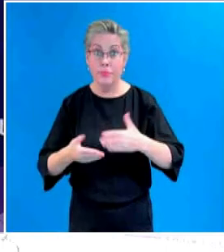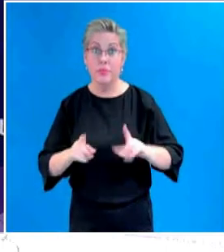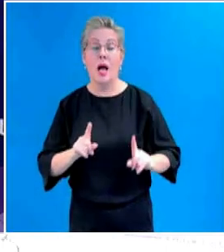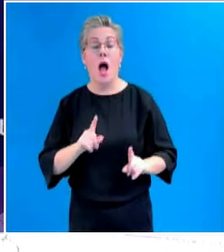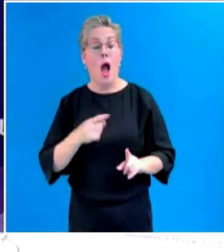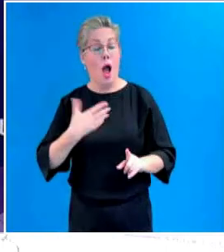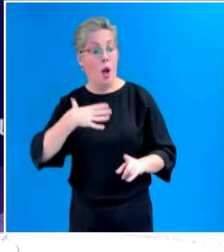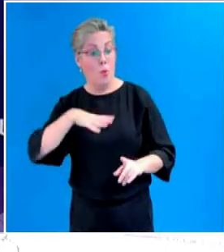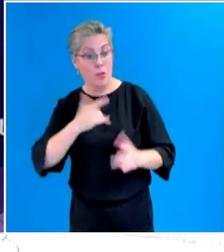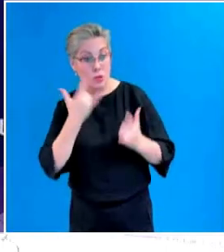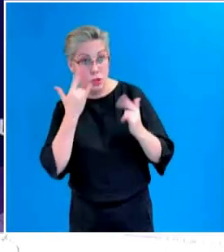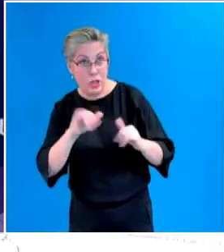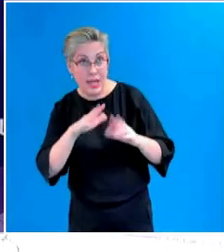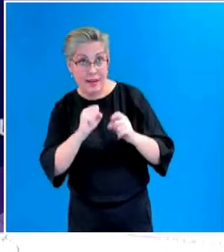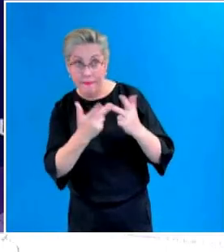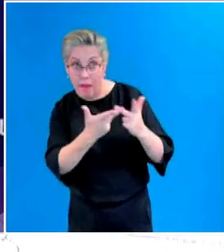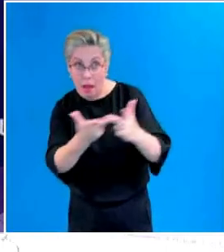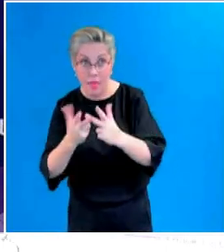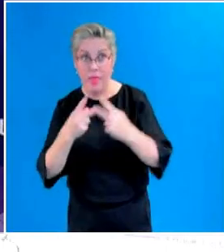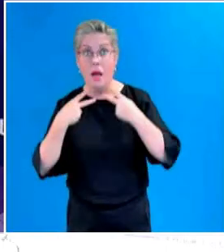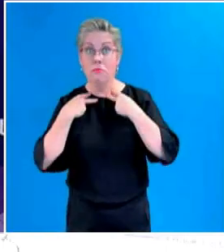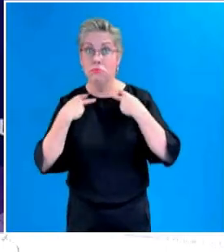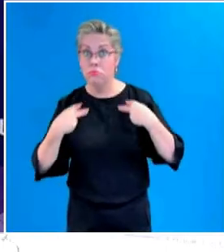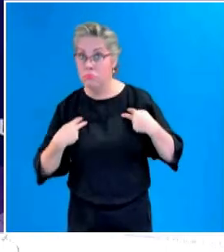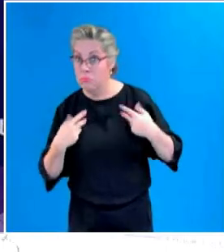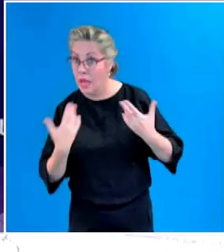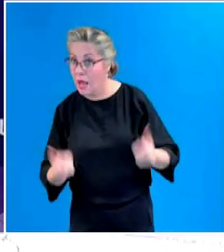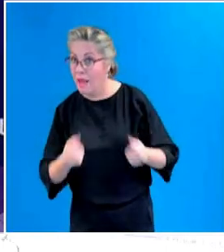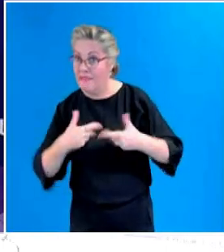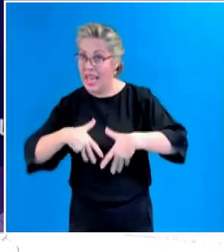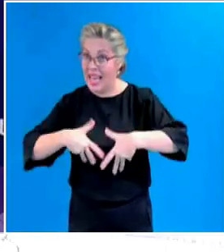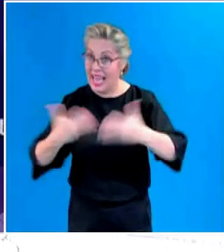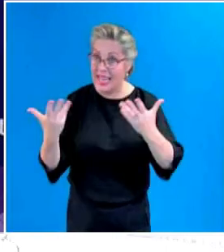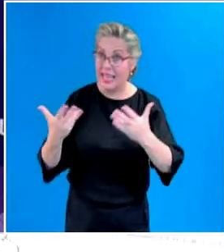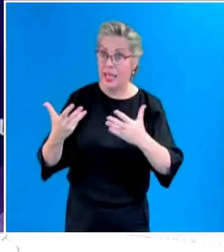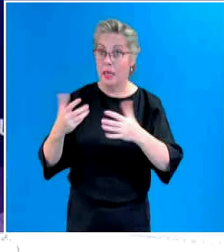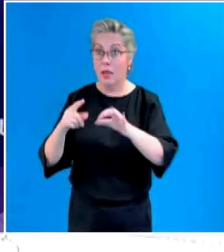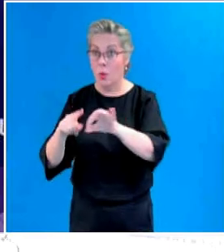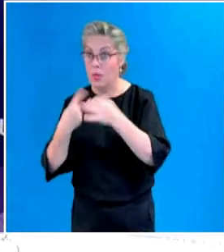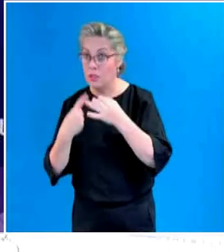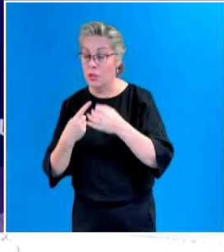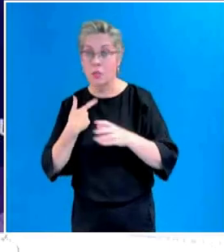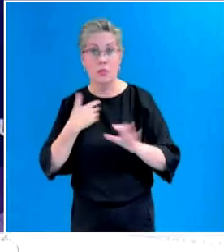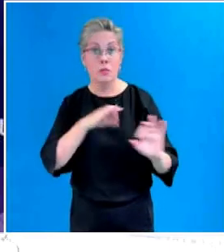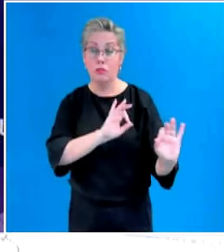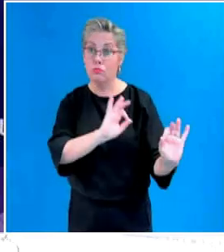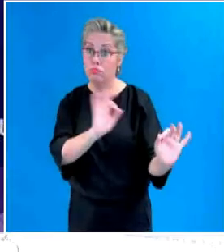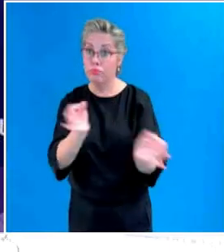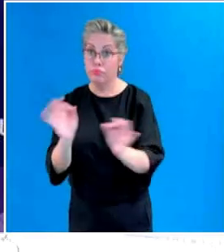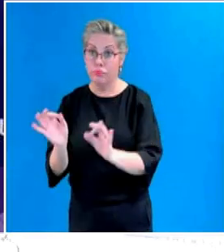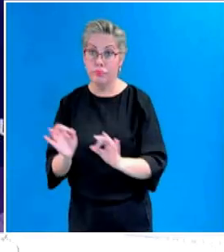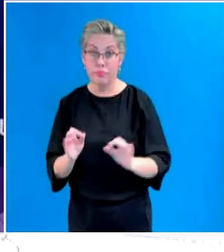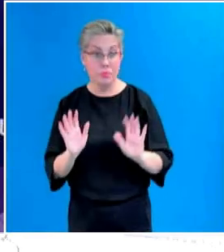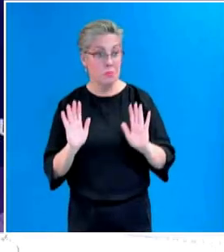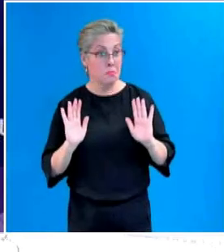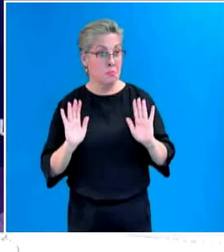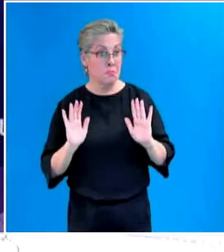If not, I think we can take it that that concludes your evidence. Thank you very much for coming to the Royal Commission and giving evidence.